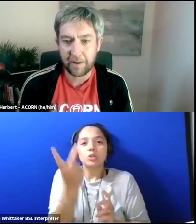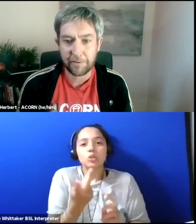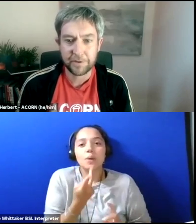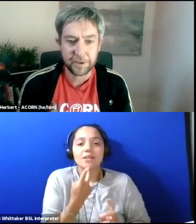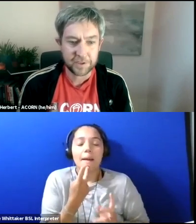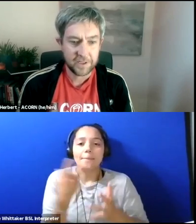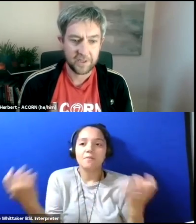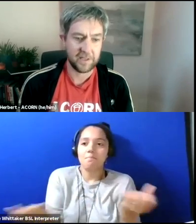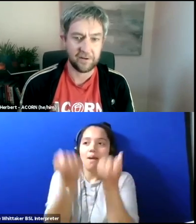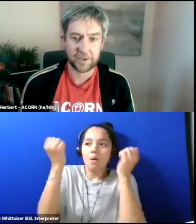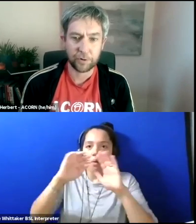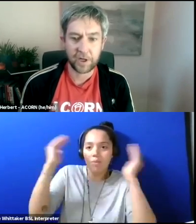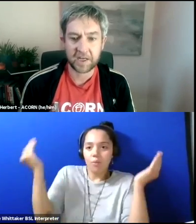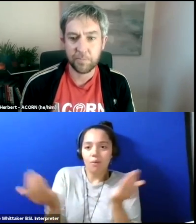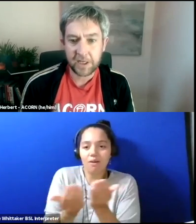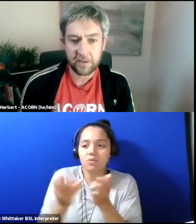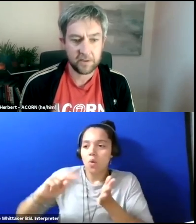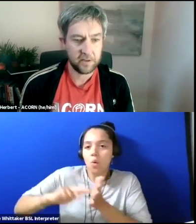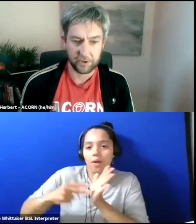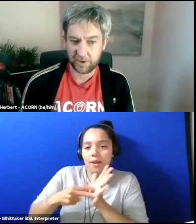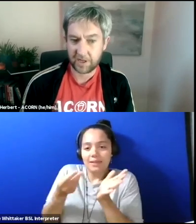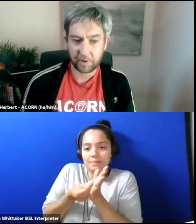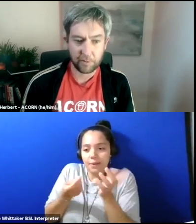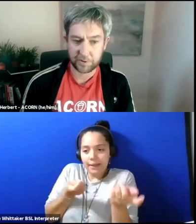power in the world: there is organised money, which is generally what we're